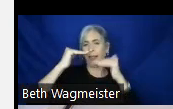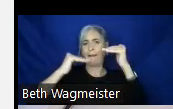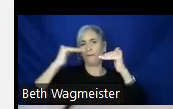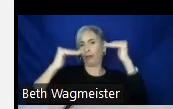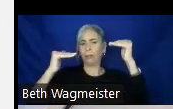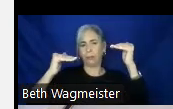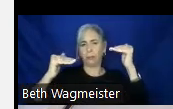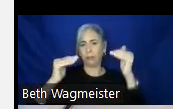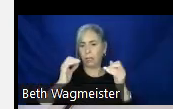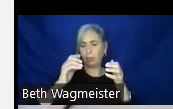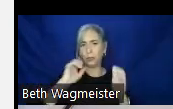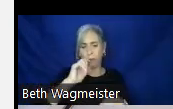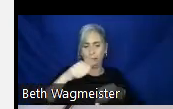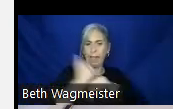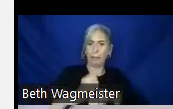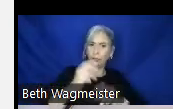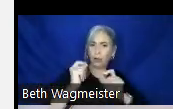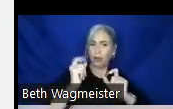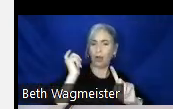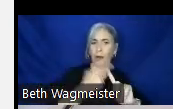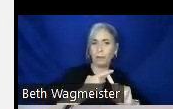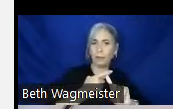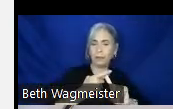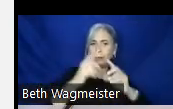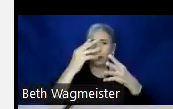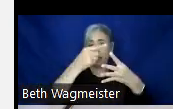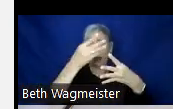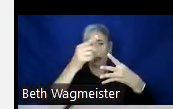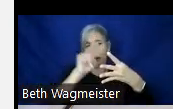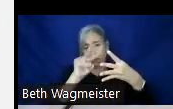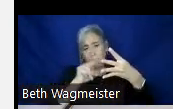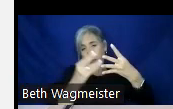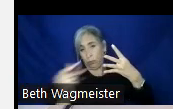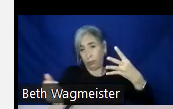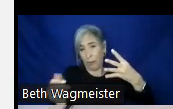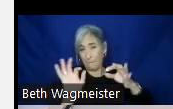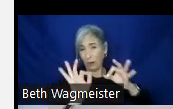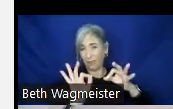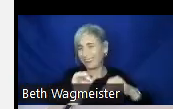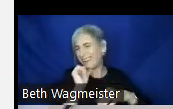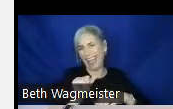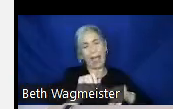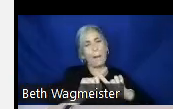These algorithms are not perfect, figuring out what is the readability of a text. There are